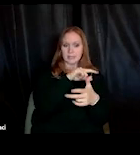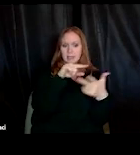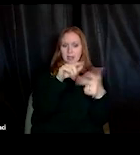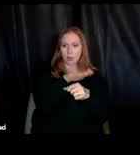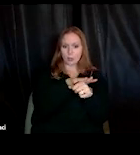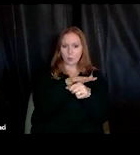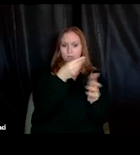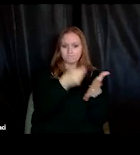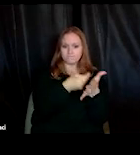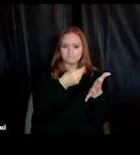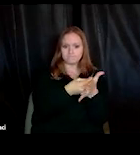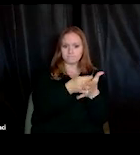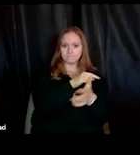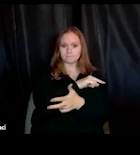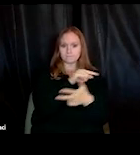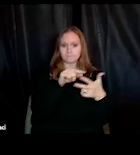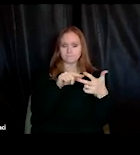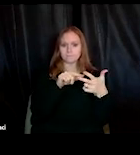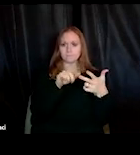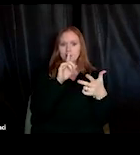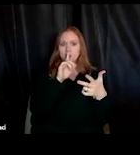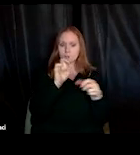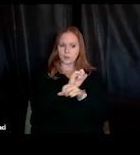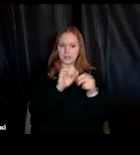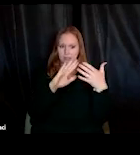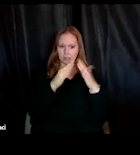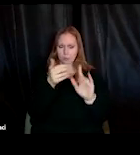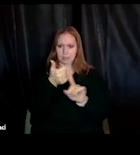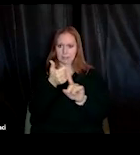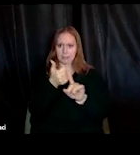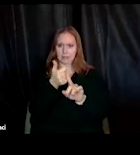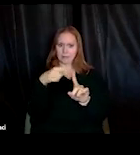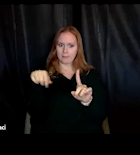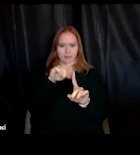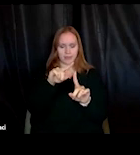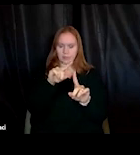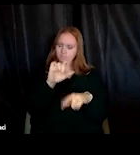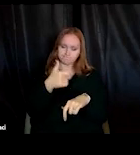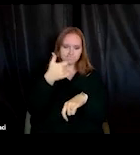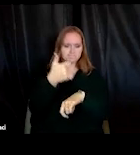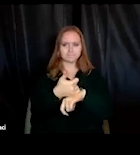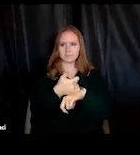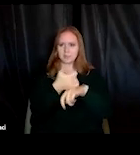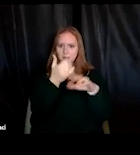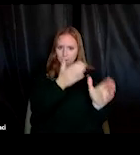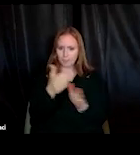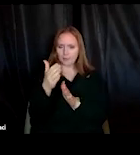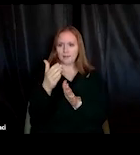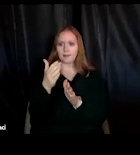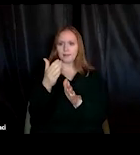But it really is the community that comes together and implements a plan that will help individuals reach sustainability